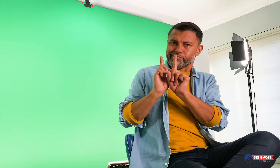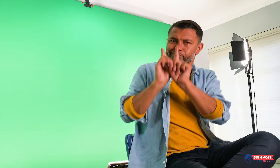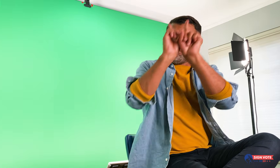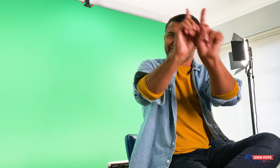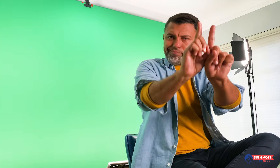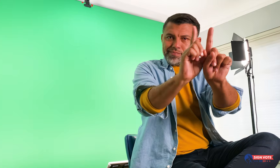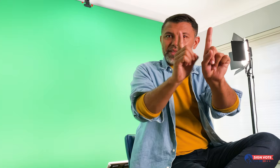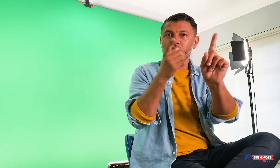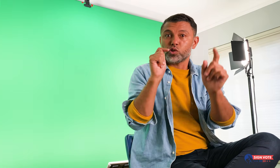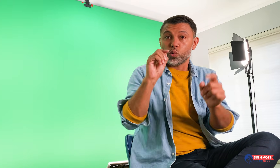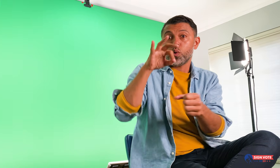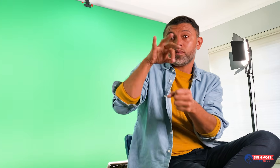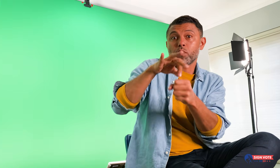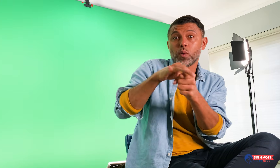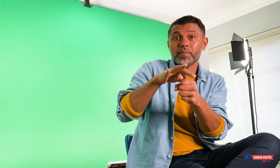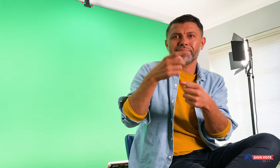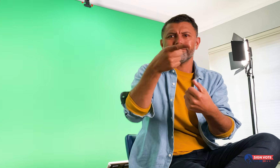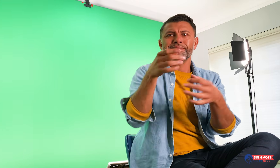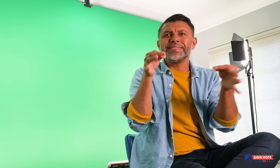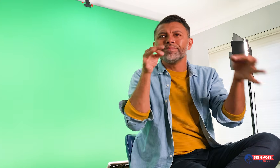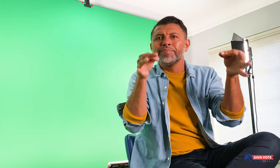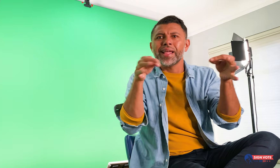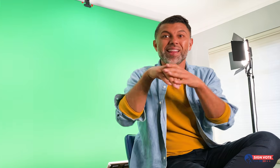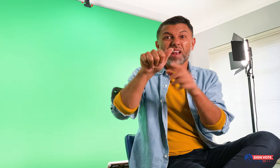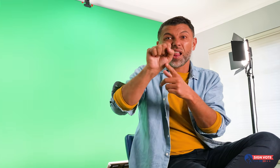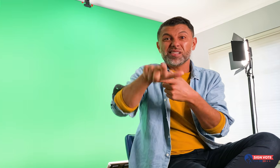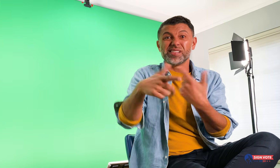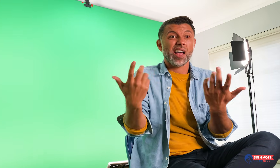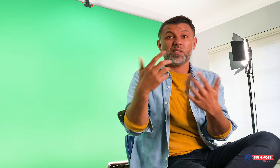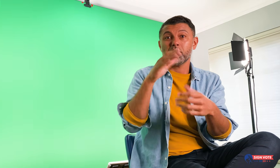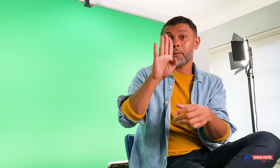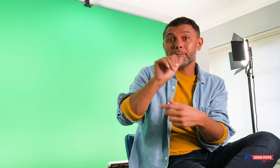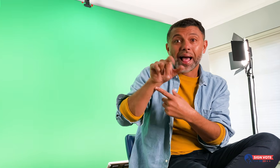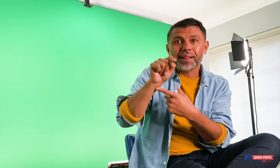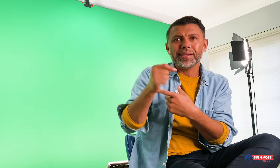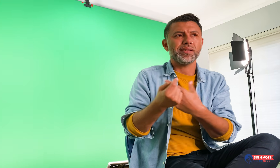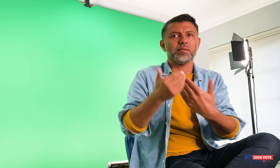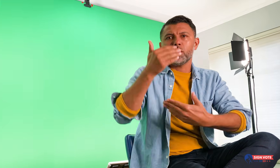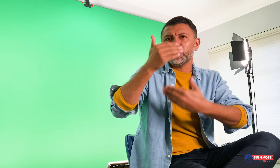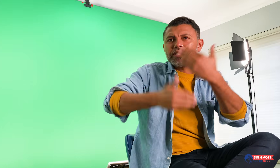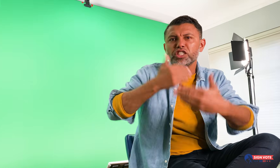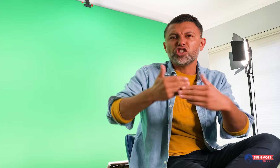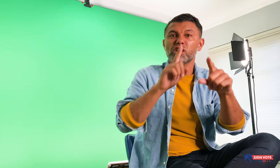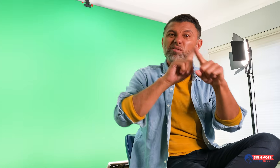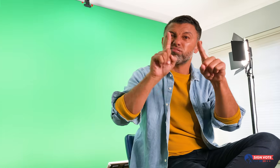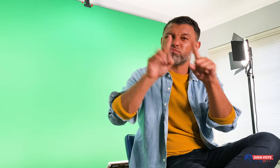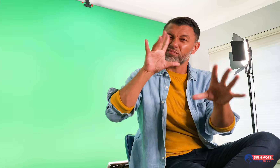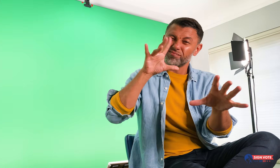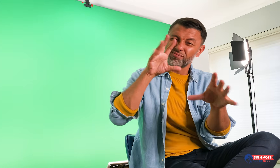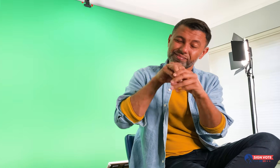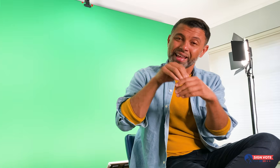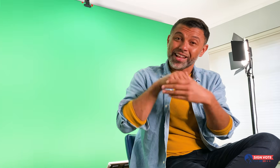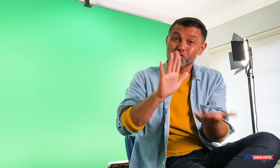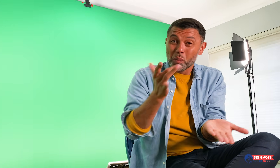a person with you to vote. In ASL, they can explain the ballot, the process, and everything else.